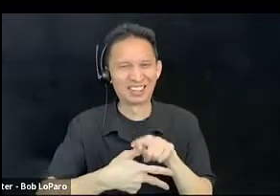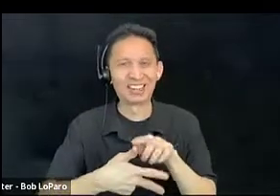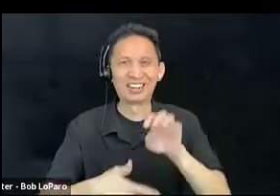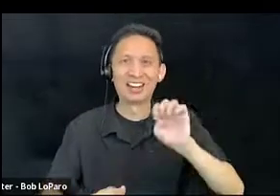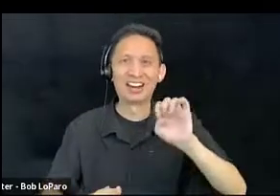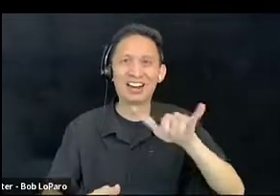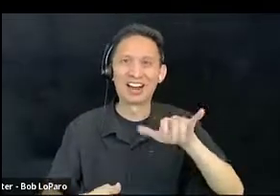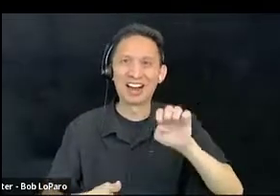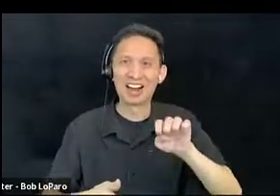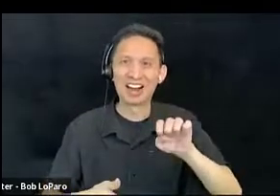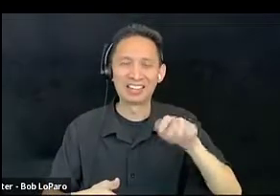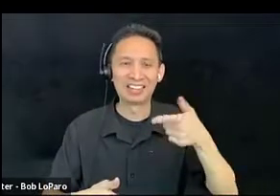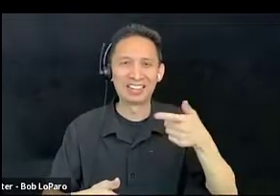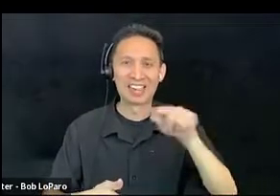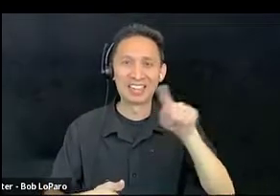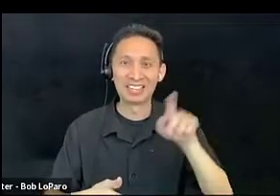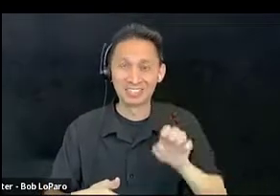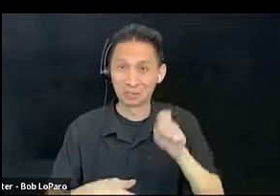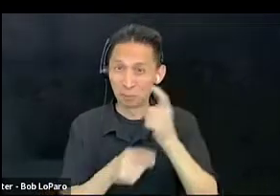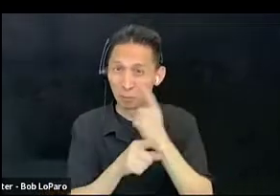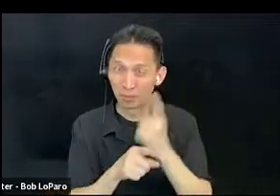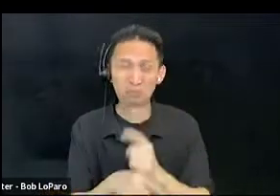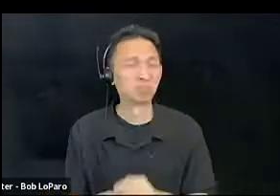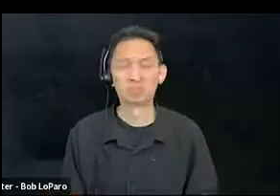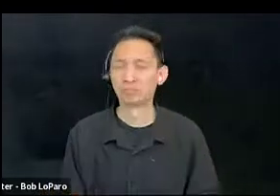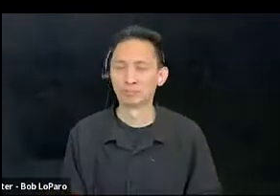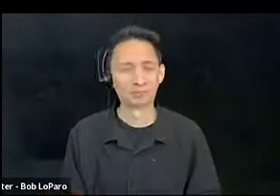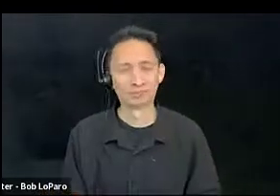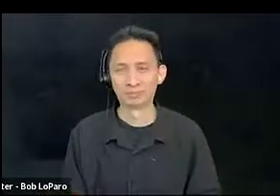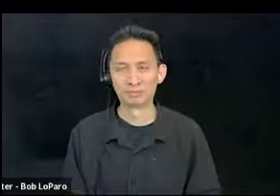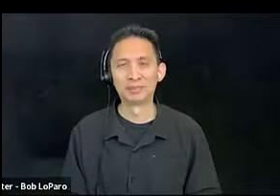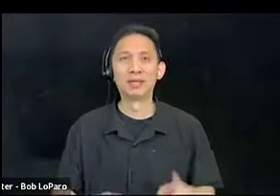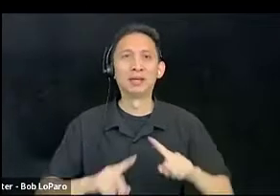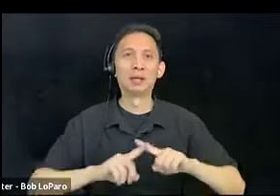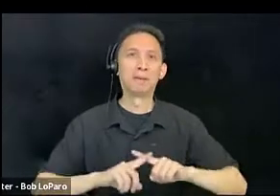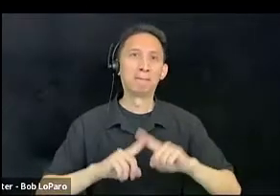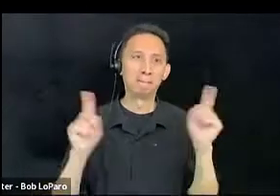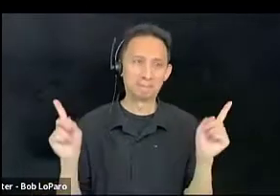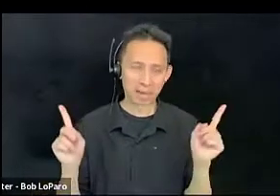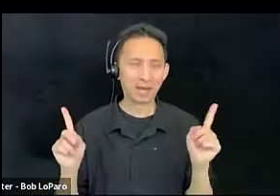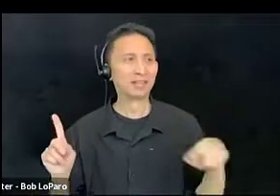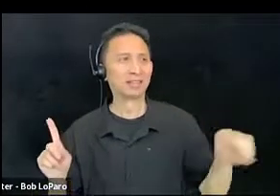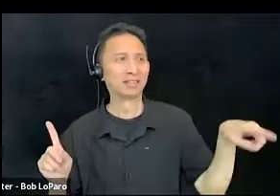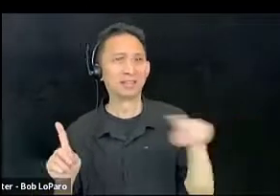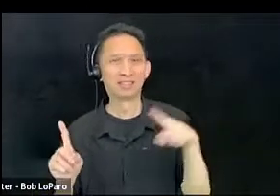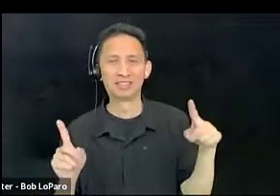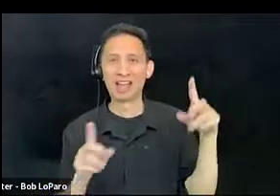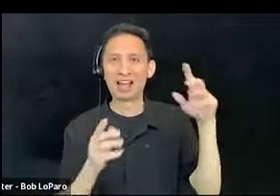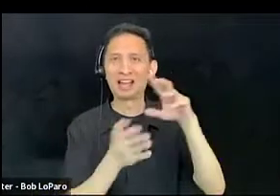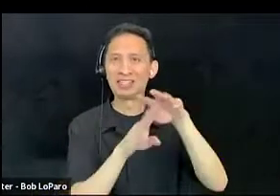Yet kids get recommended eye gaze systems because they don't have motor control. They don't have voluntary motor control.